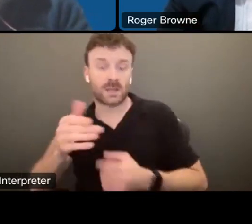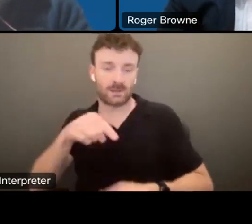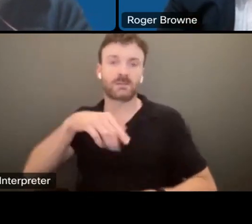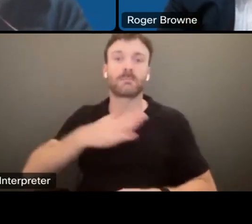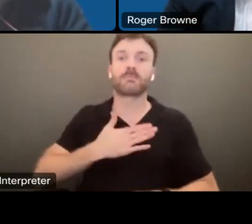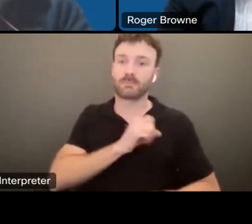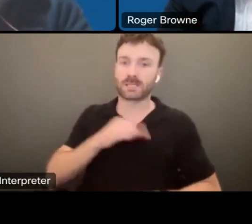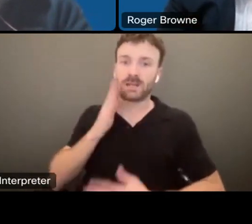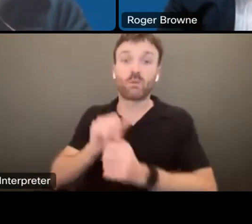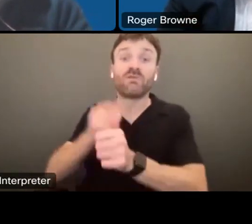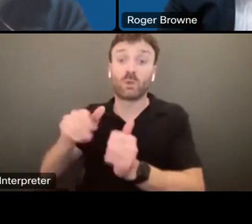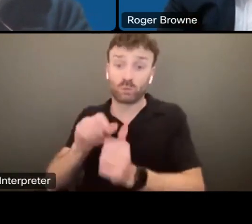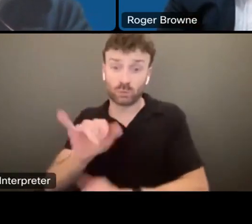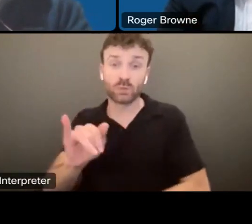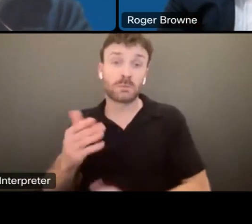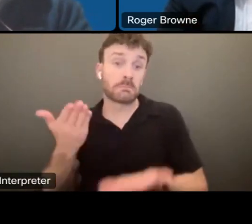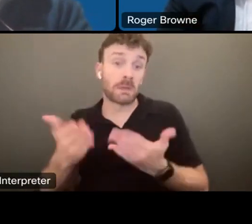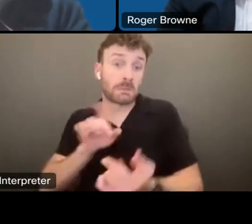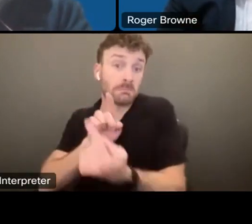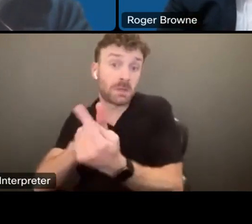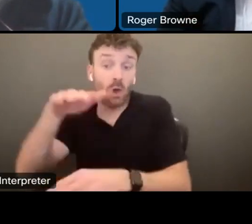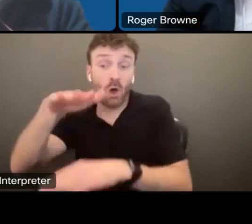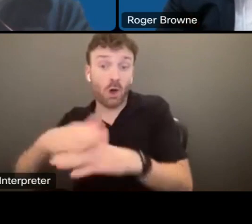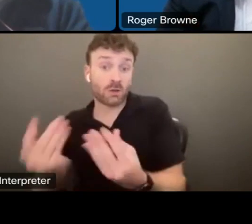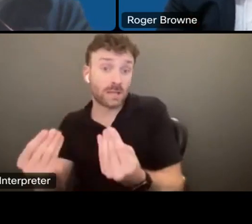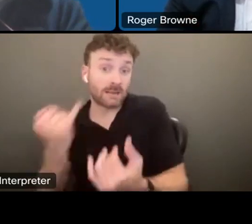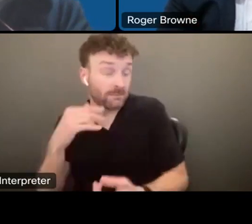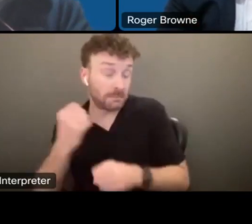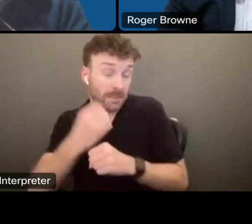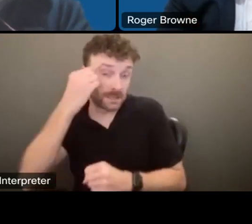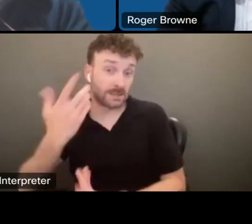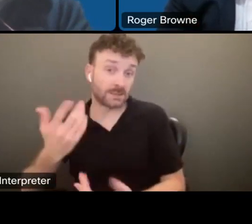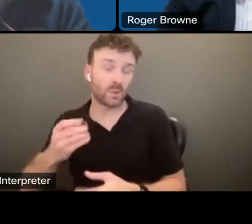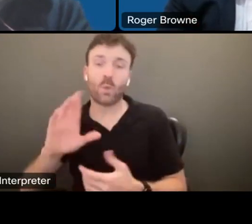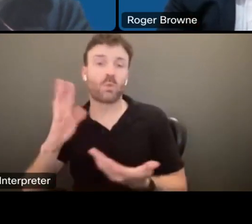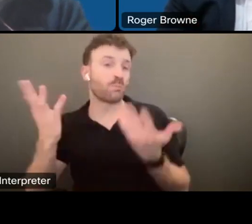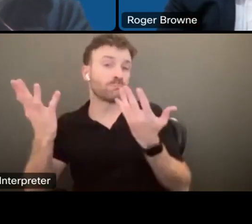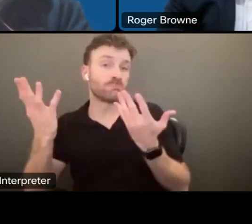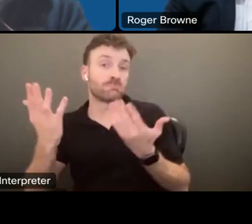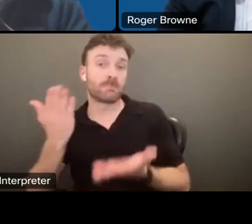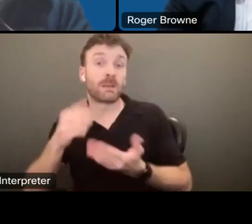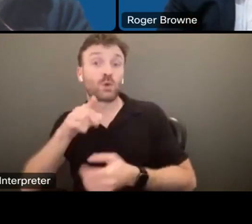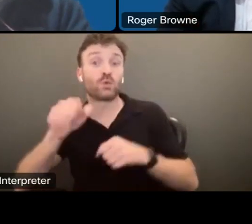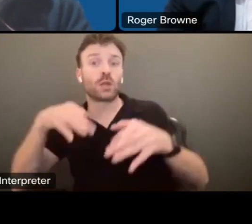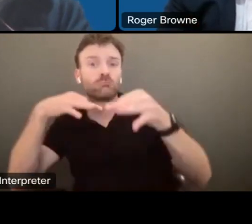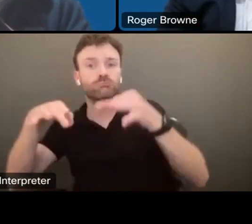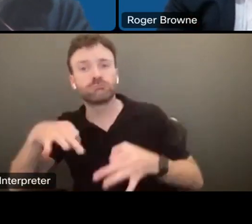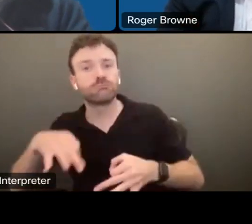Depending on the nature of the issue, they may meet with you onsite if that makes sense or if it's a case where you can just explain in detail the issue.